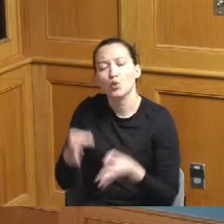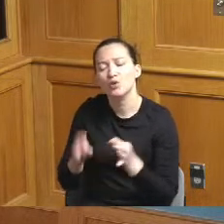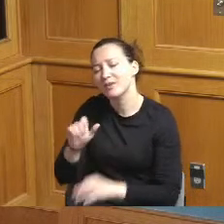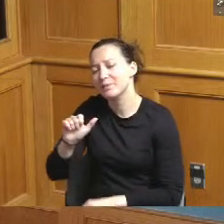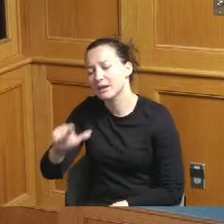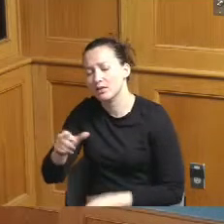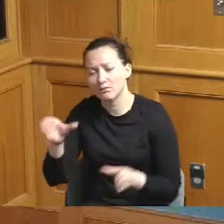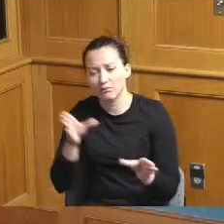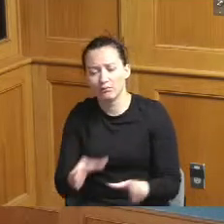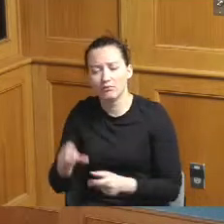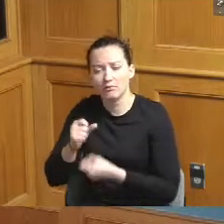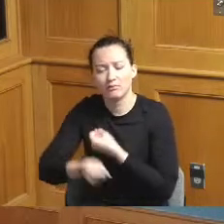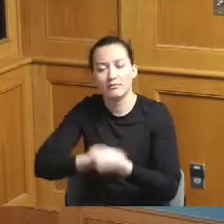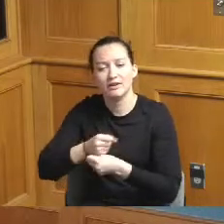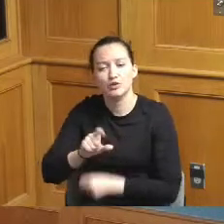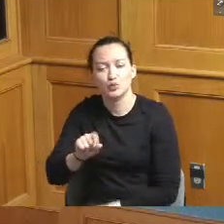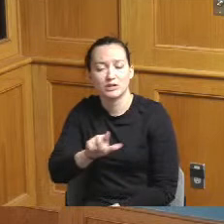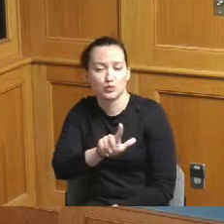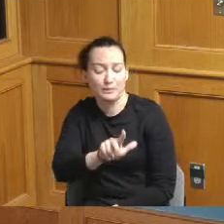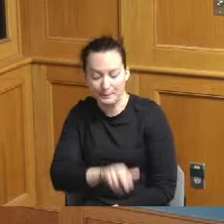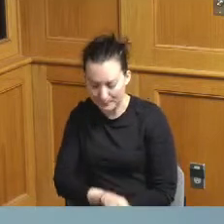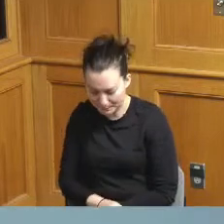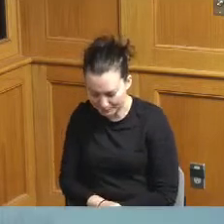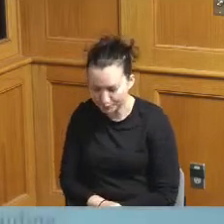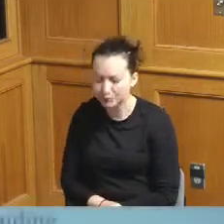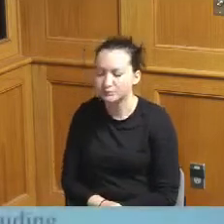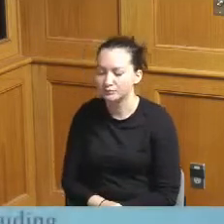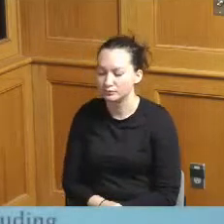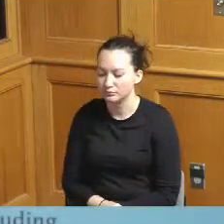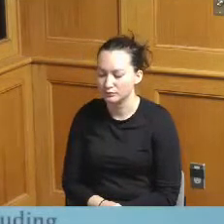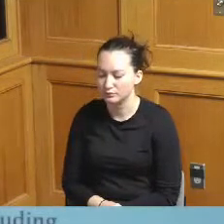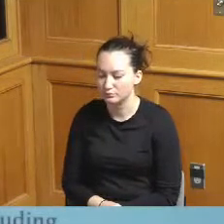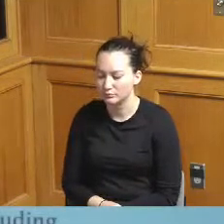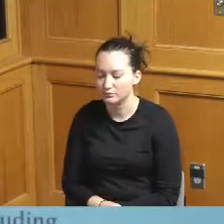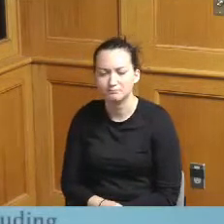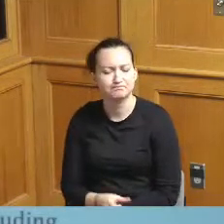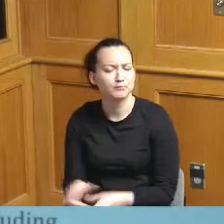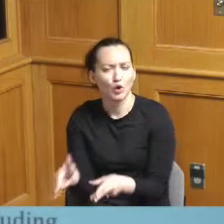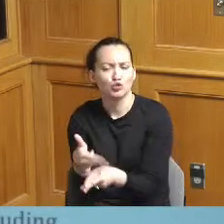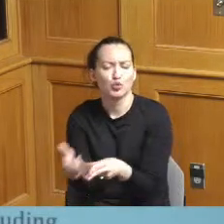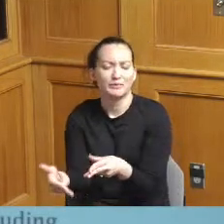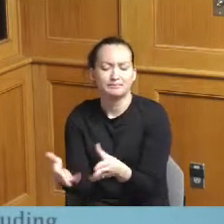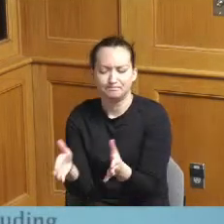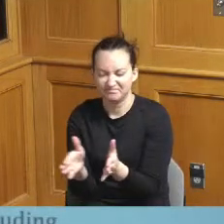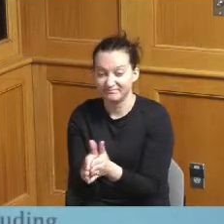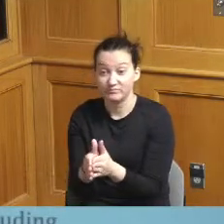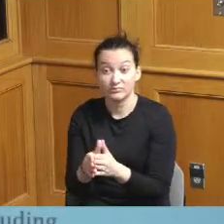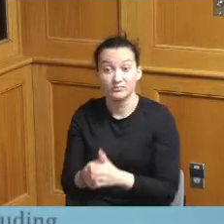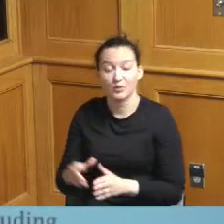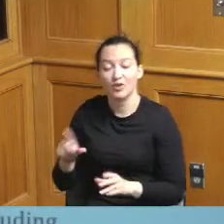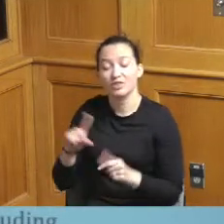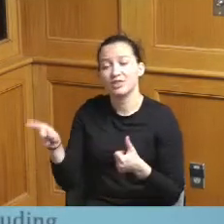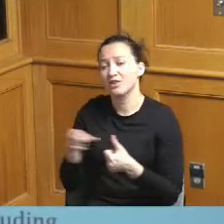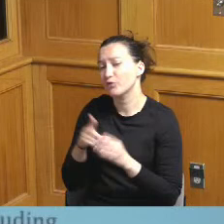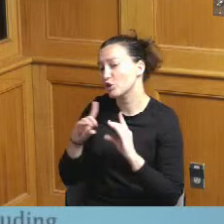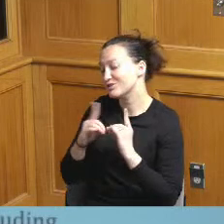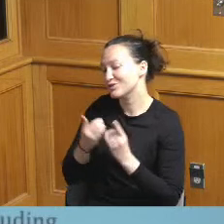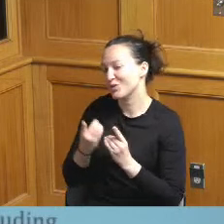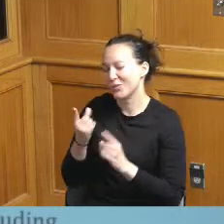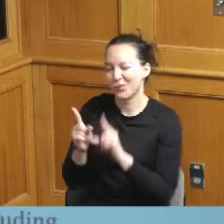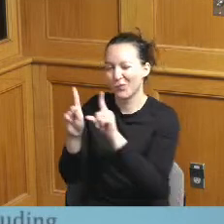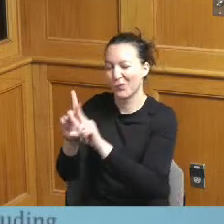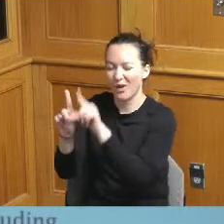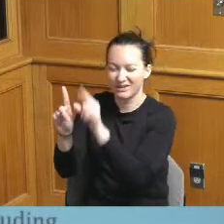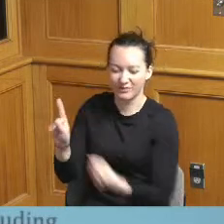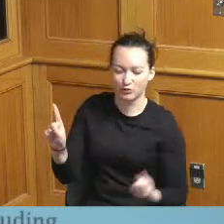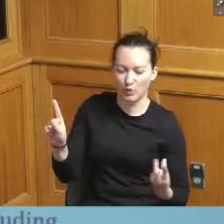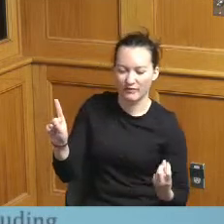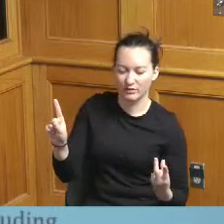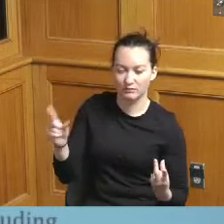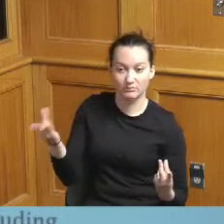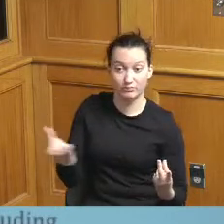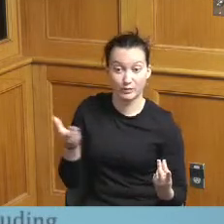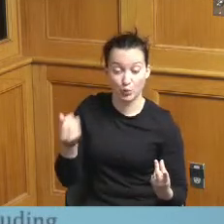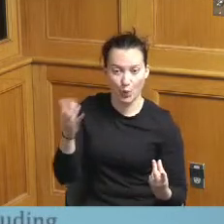plans for 2023. so just briefly the first district is one of the 12 appellate districts in Ohio our